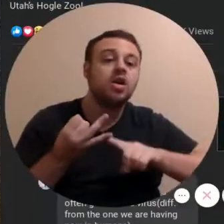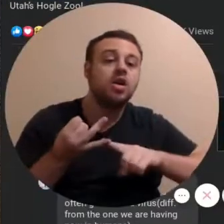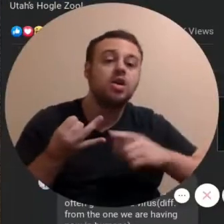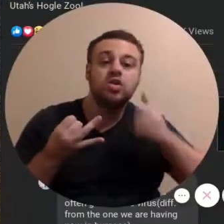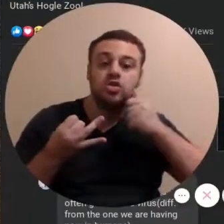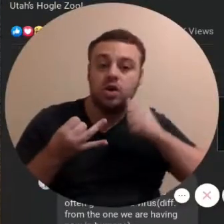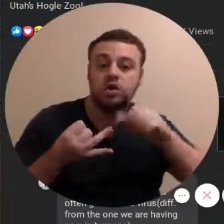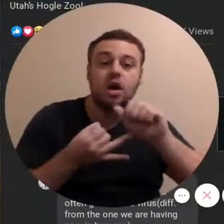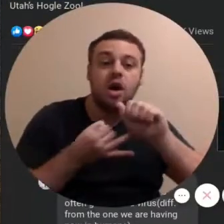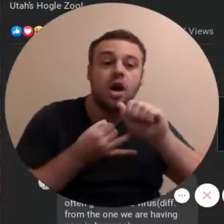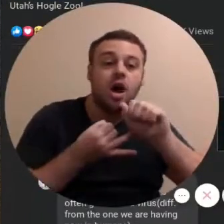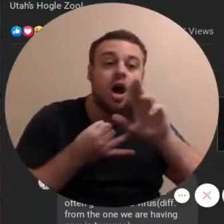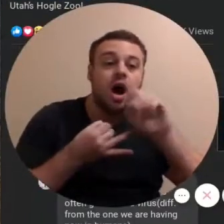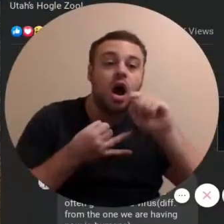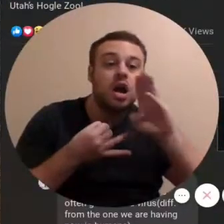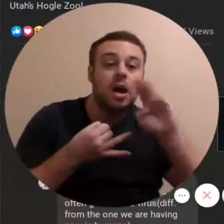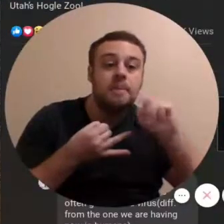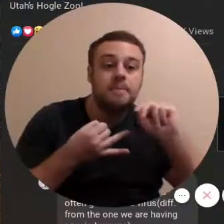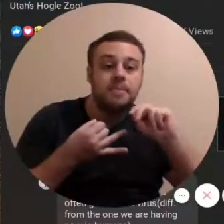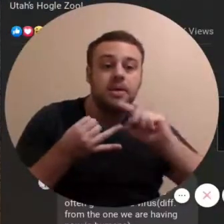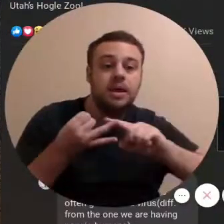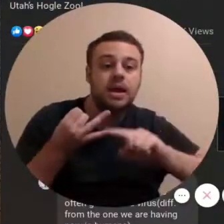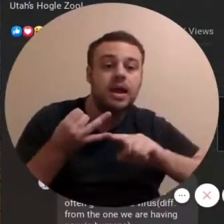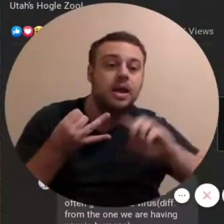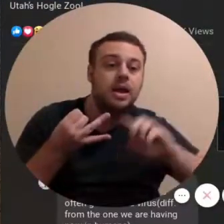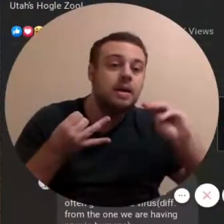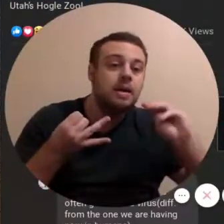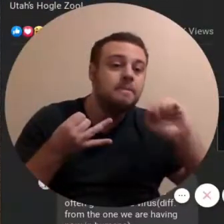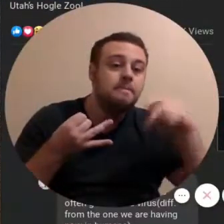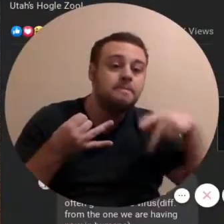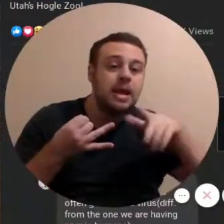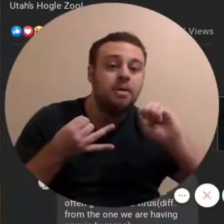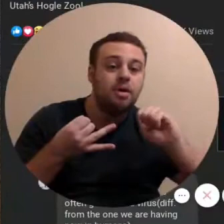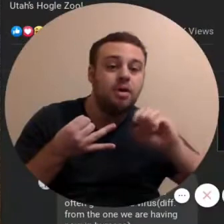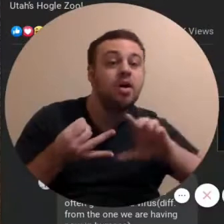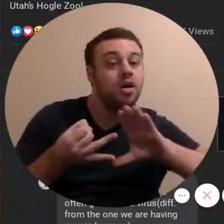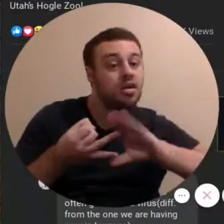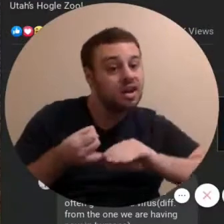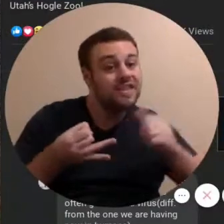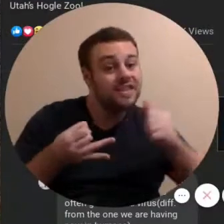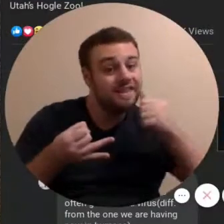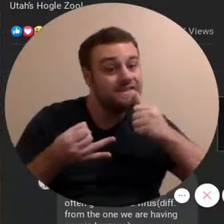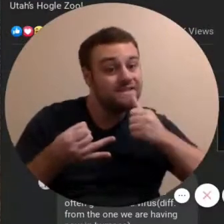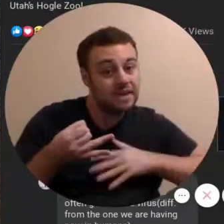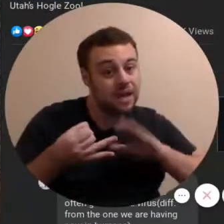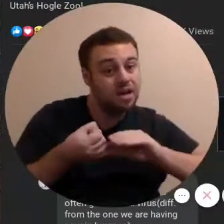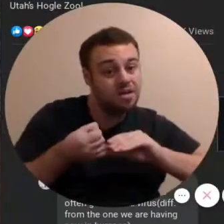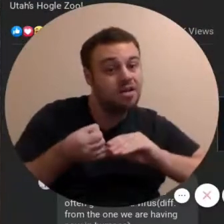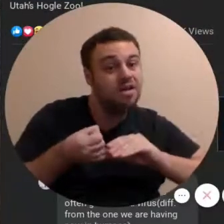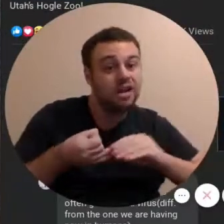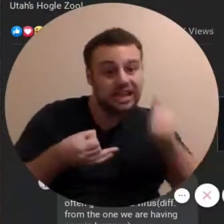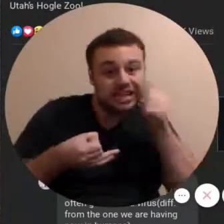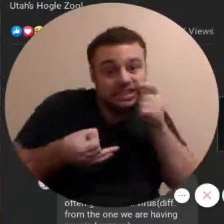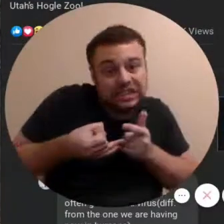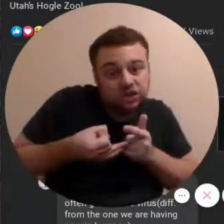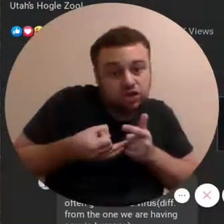are sisters, the males are brothers- but they are not brother and sister. Brad: Ahh.